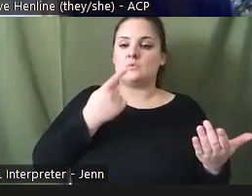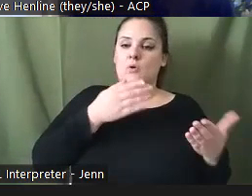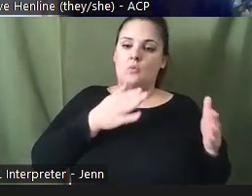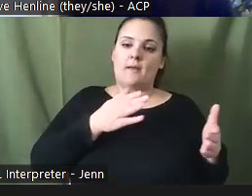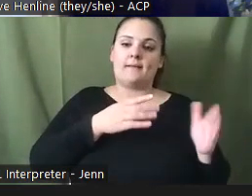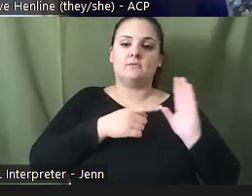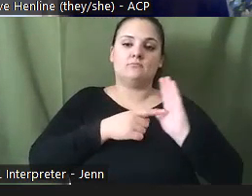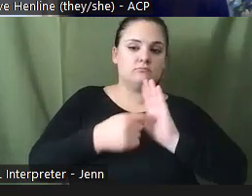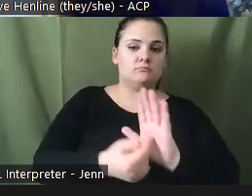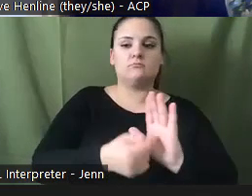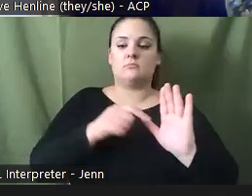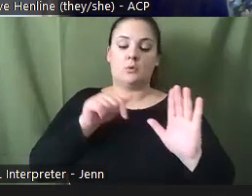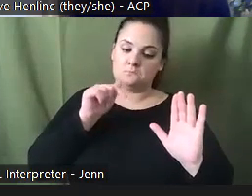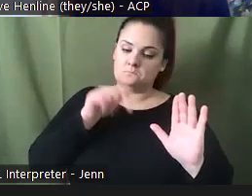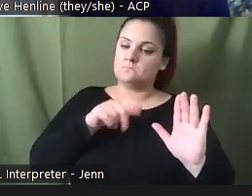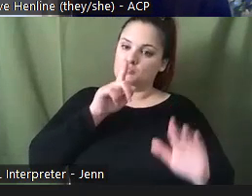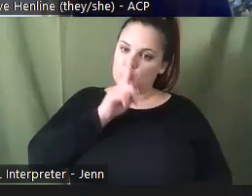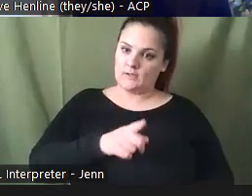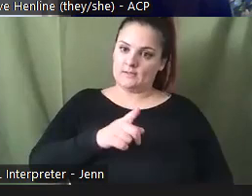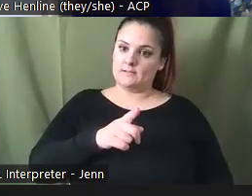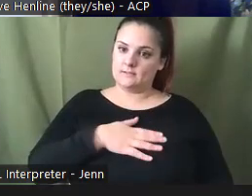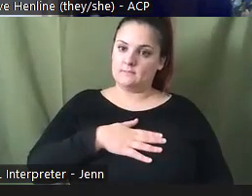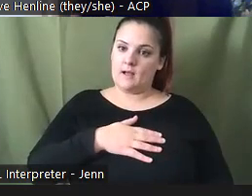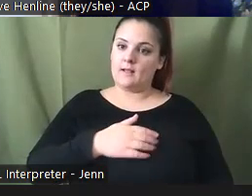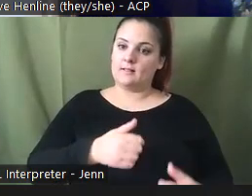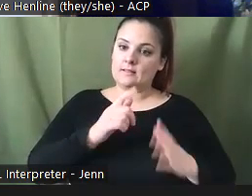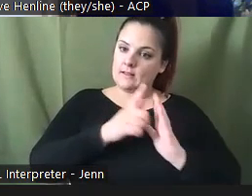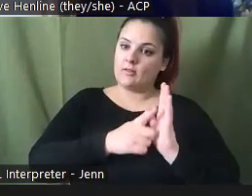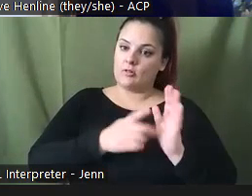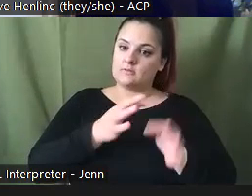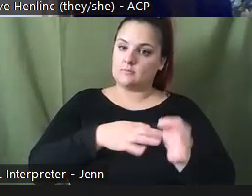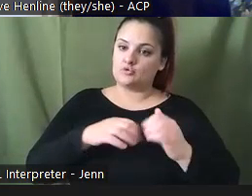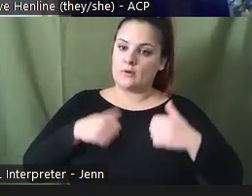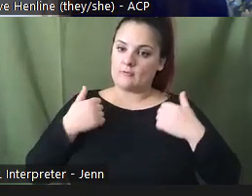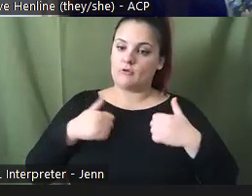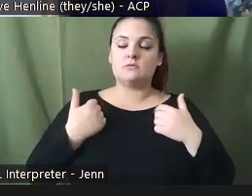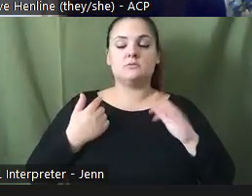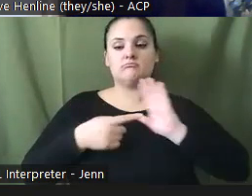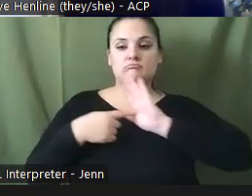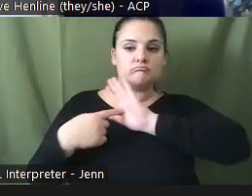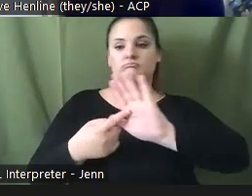this is your legal substitute address, and here are some statutes that reflect it,